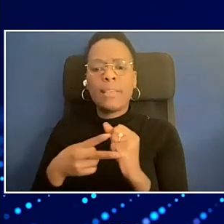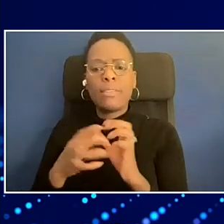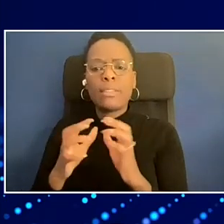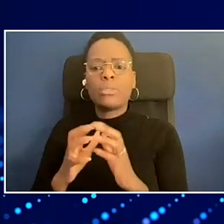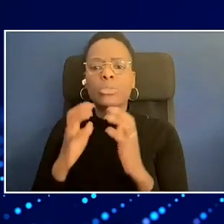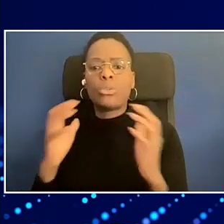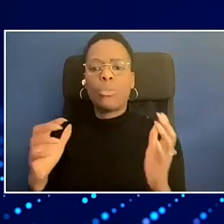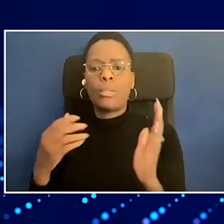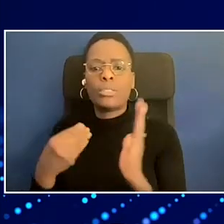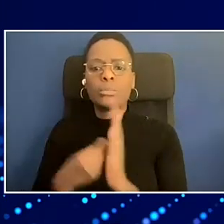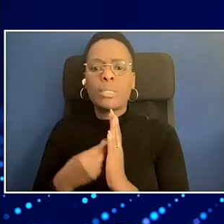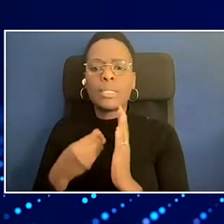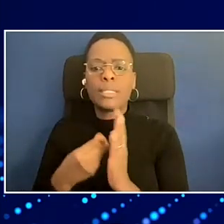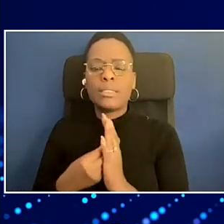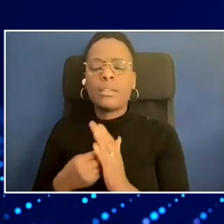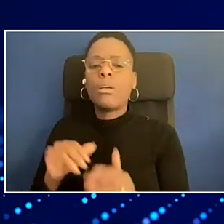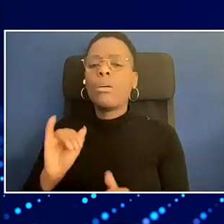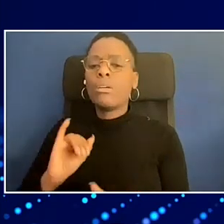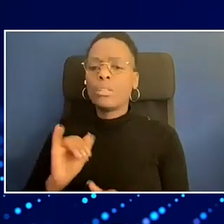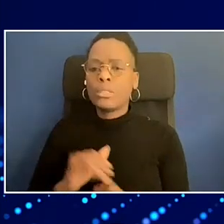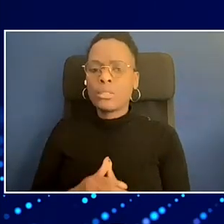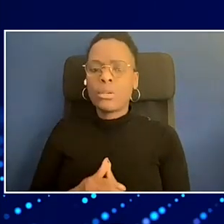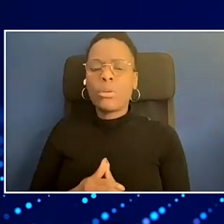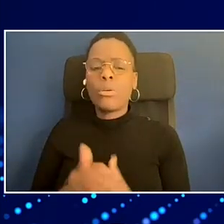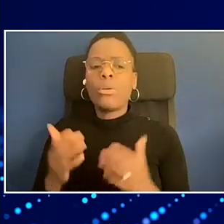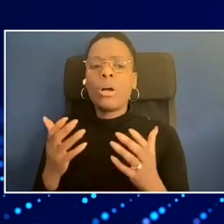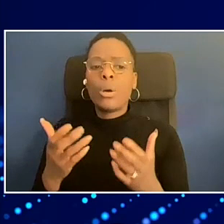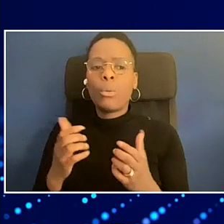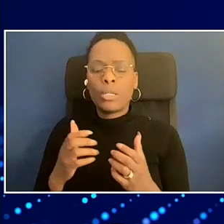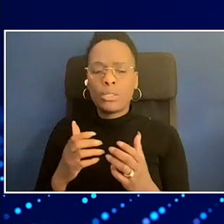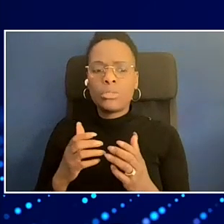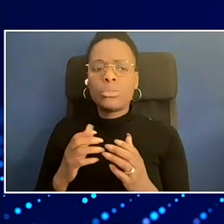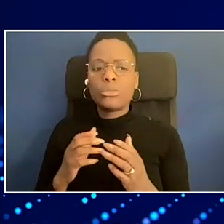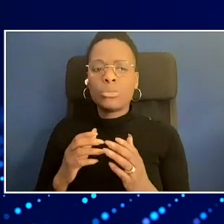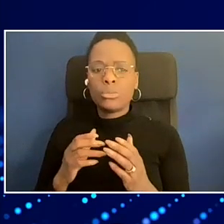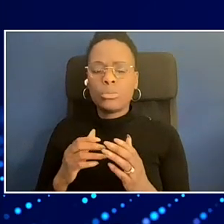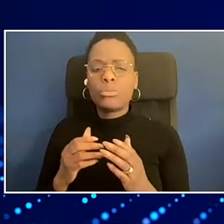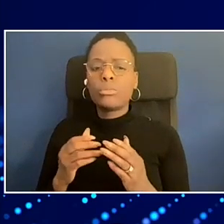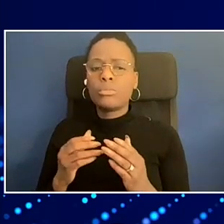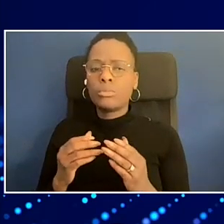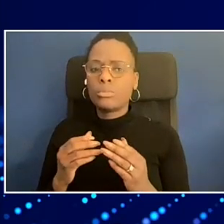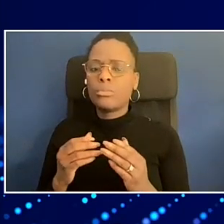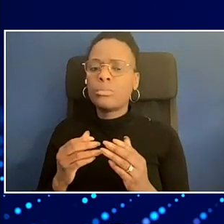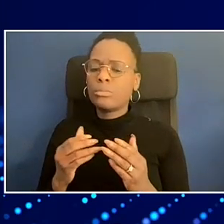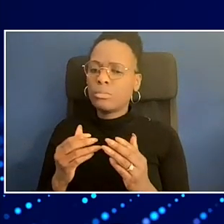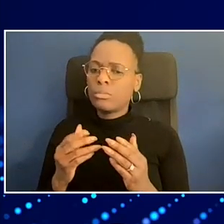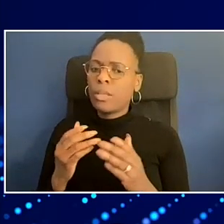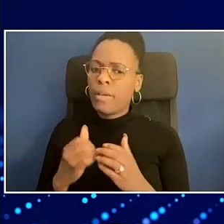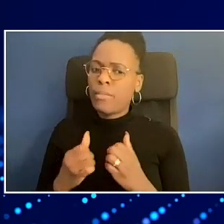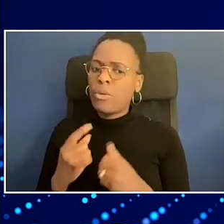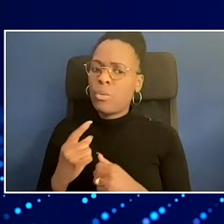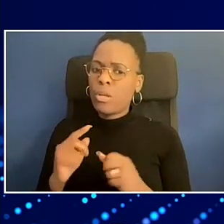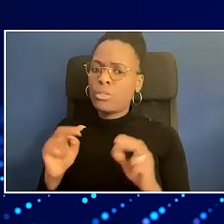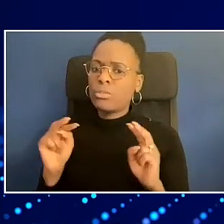And then I just wanted to call attention to a letter. We had it sent out to all the negotiators today. The Department had already received